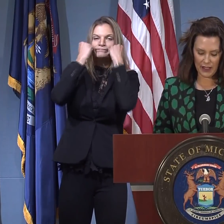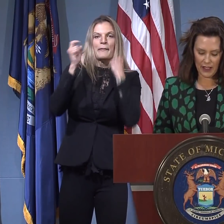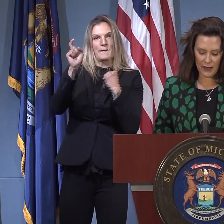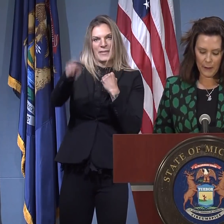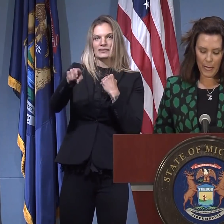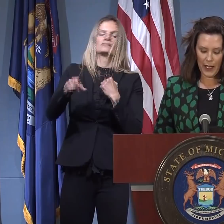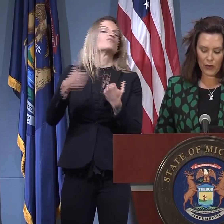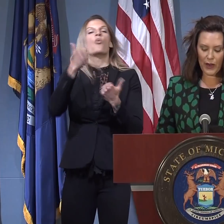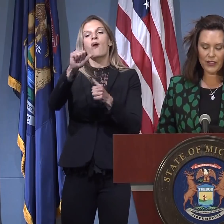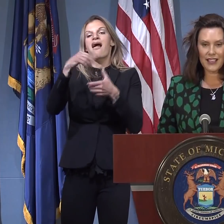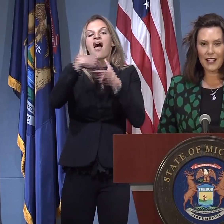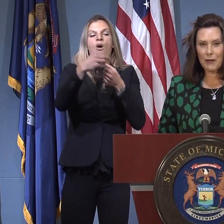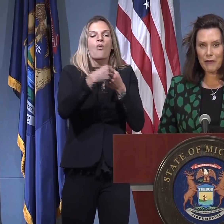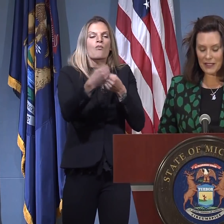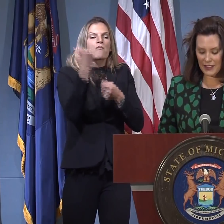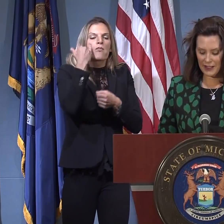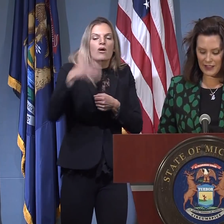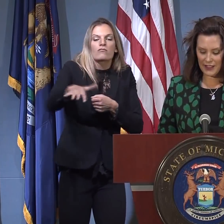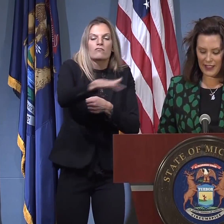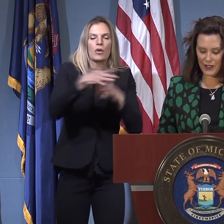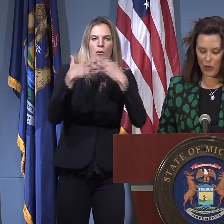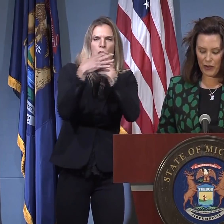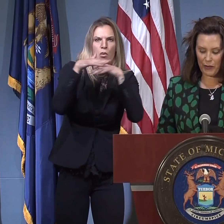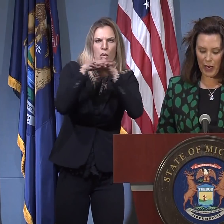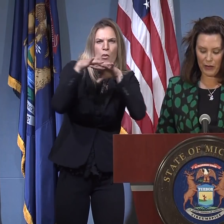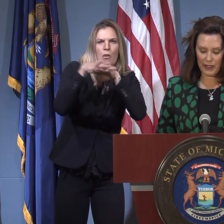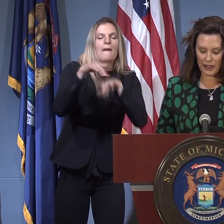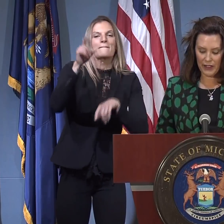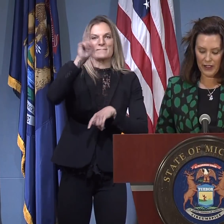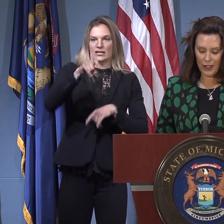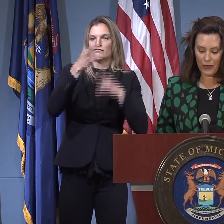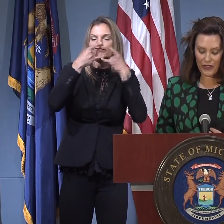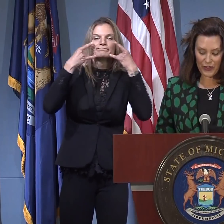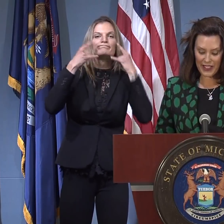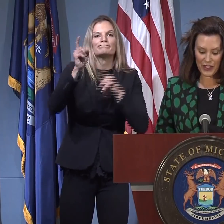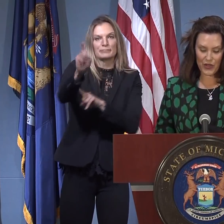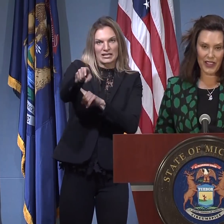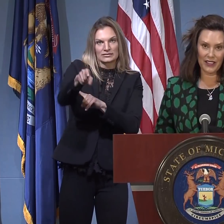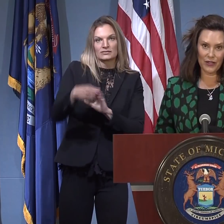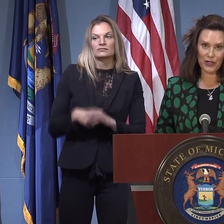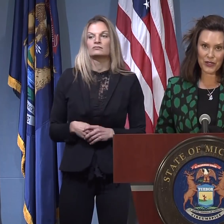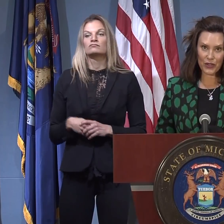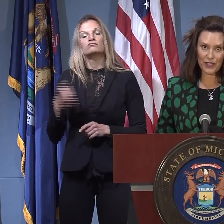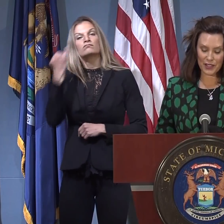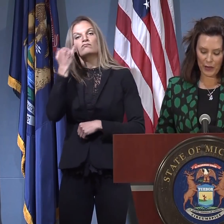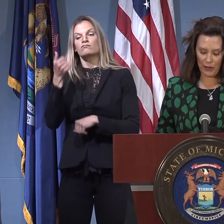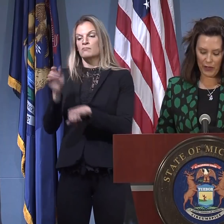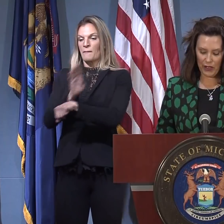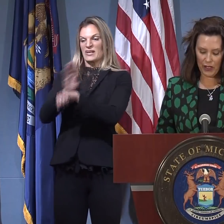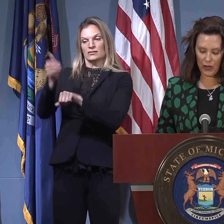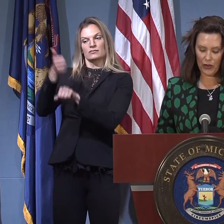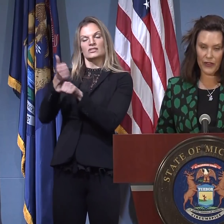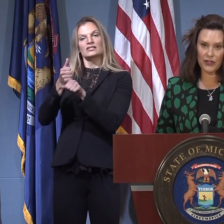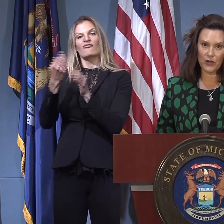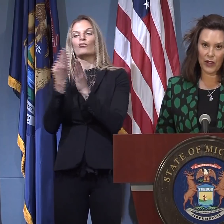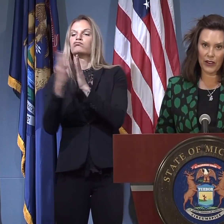IT ALSO REQUIRES THE USE OF FACE COVERINGS AND OUTDOOR SPACES. IT REQUIRES THAT ANY BUS NASE